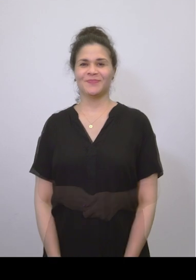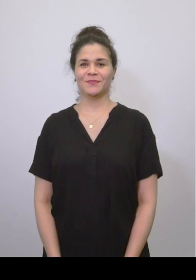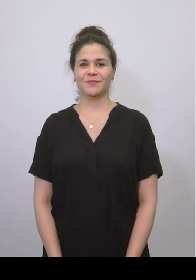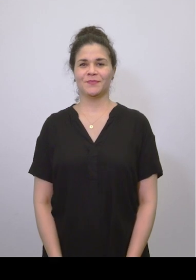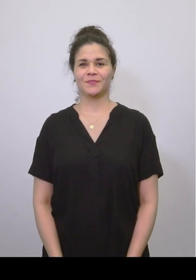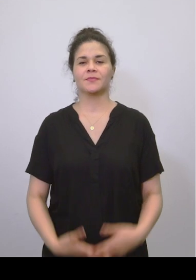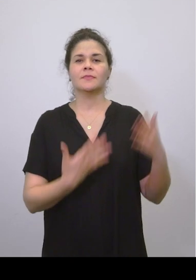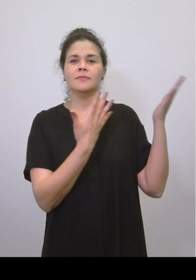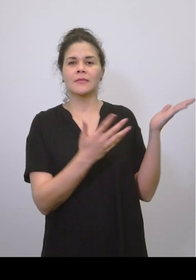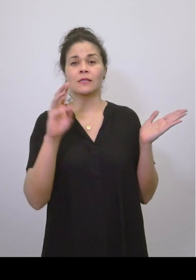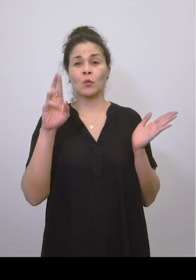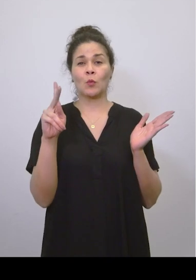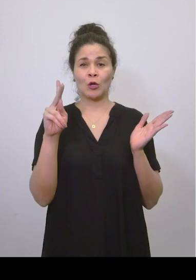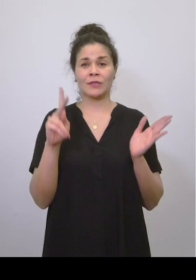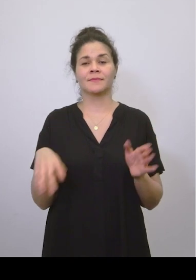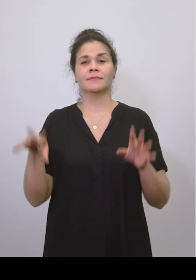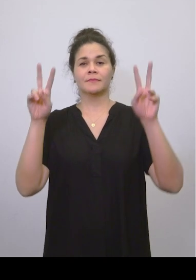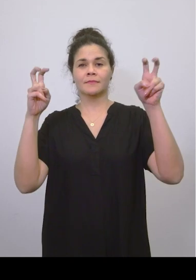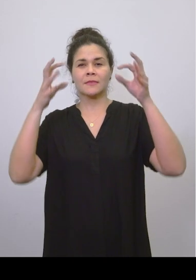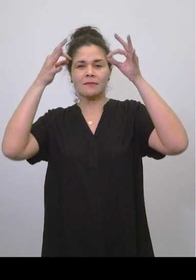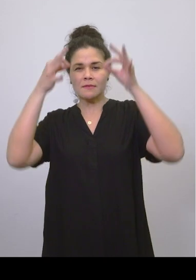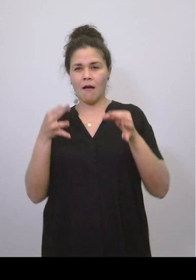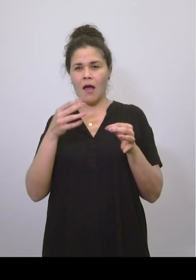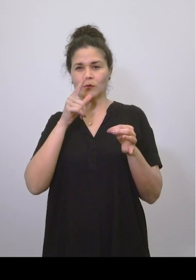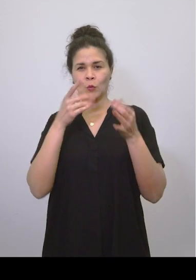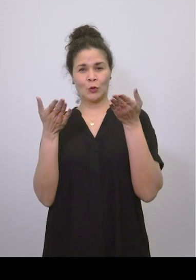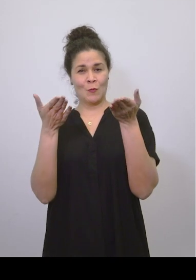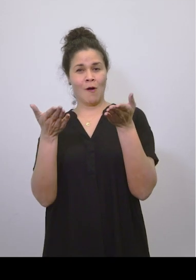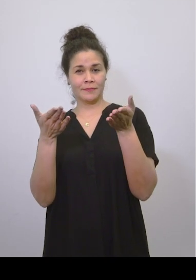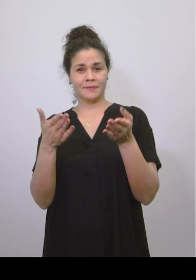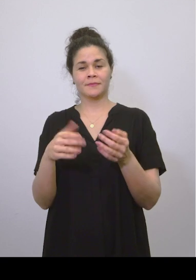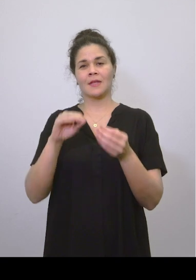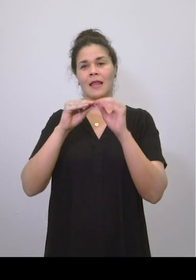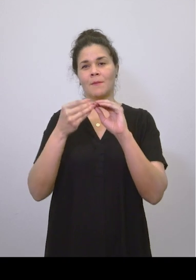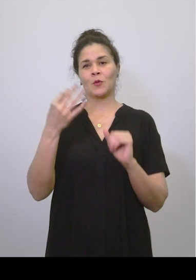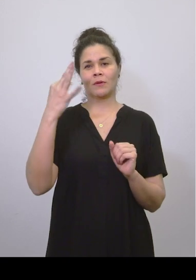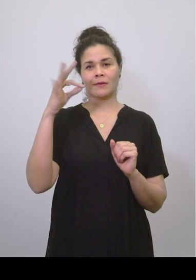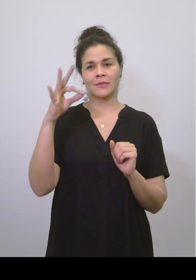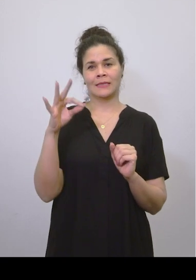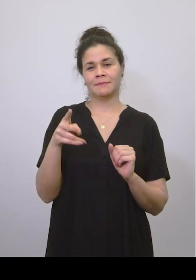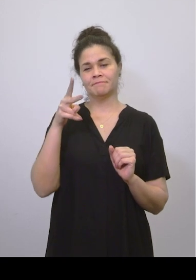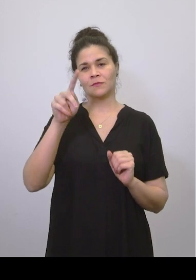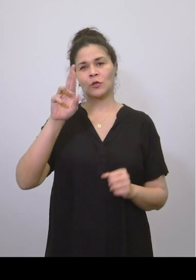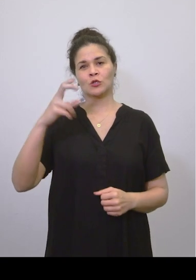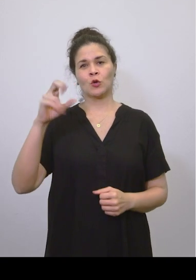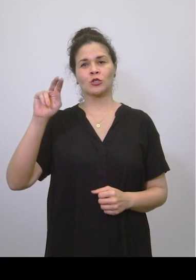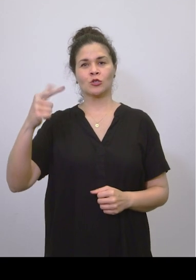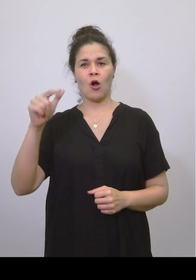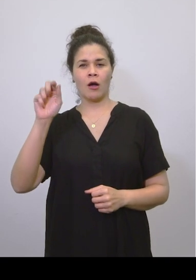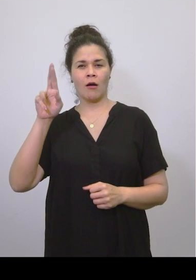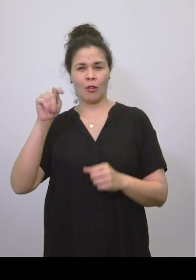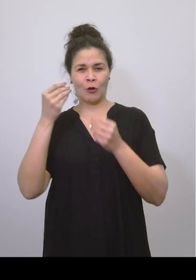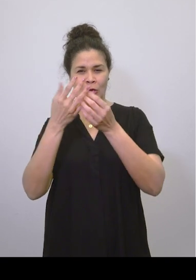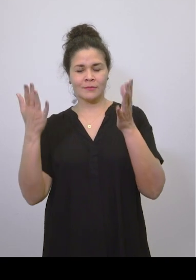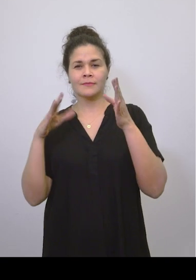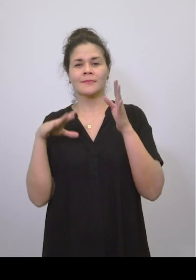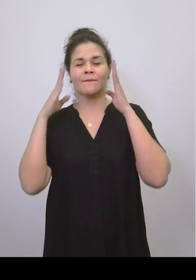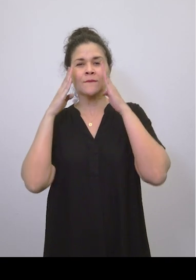This work, “Decide Who You Are #19: Torch Song Alert,”